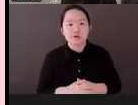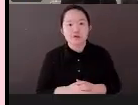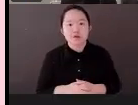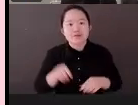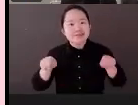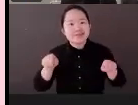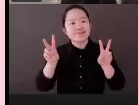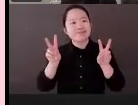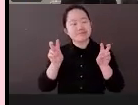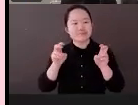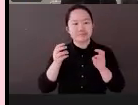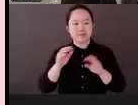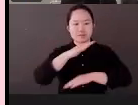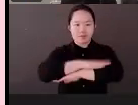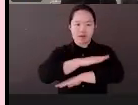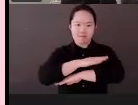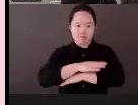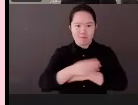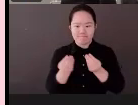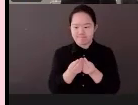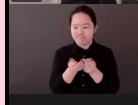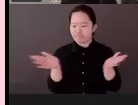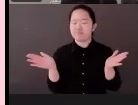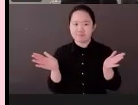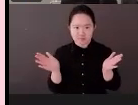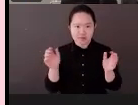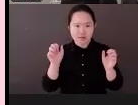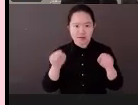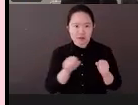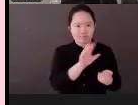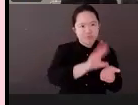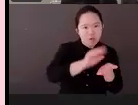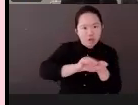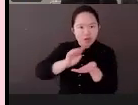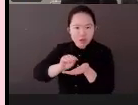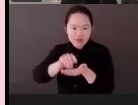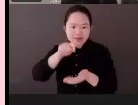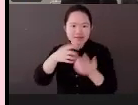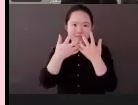the most accessible solution.